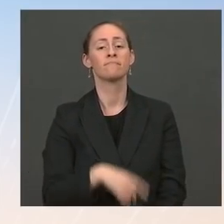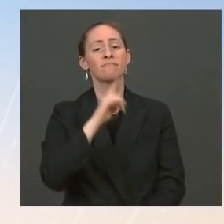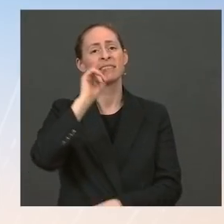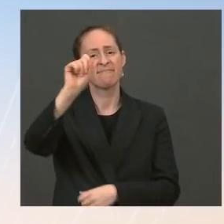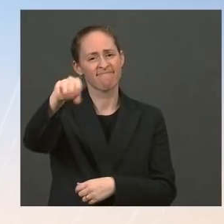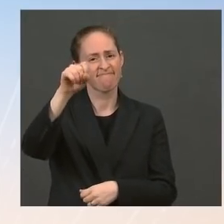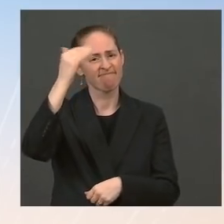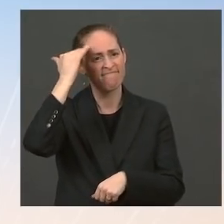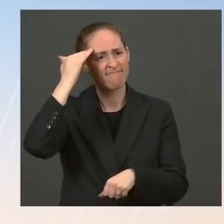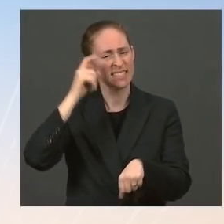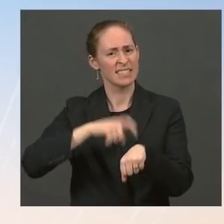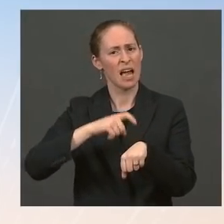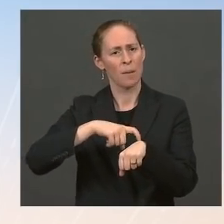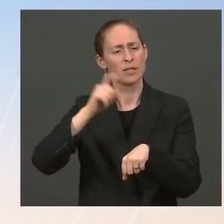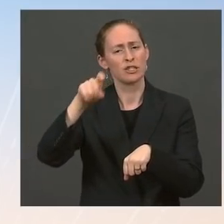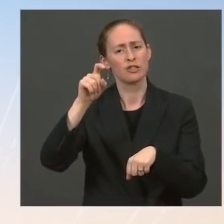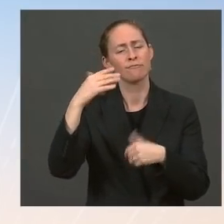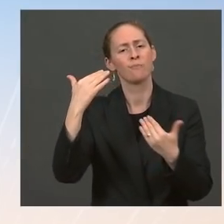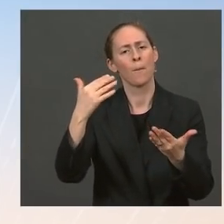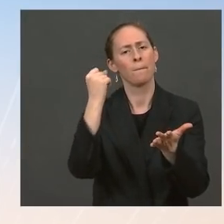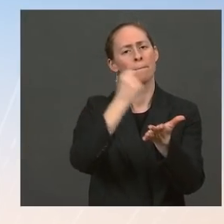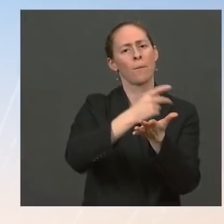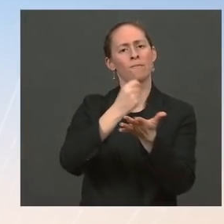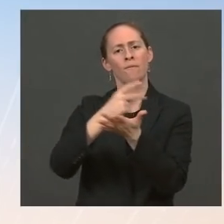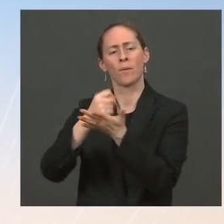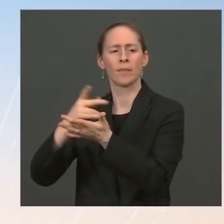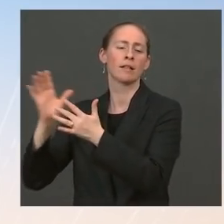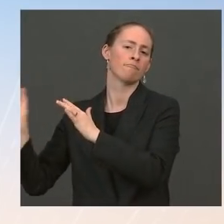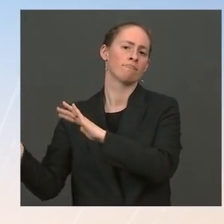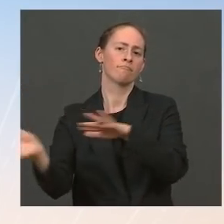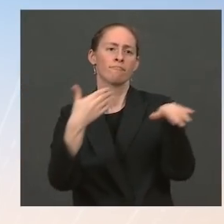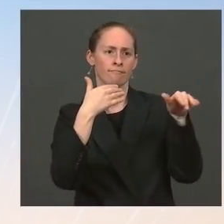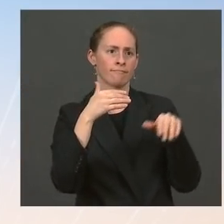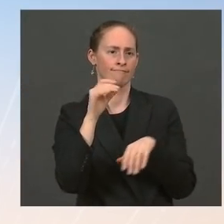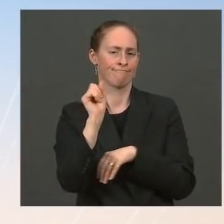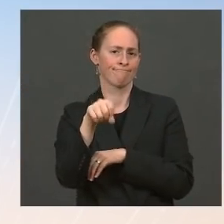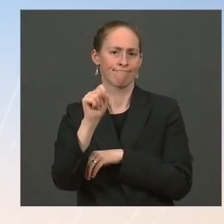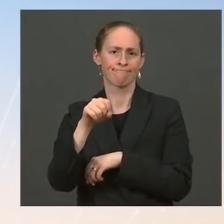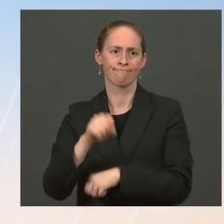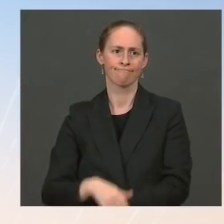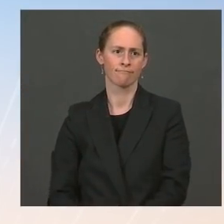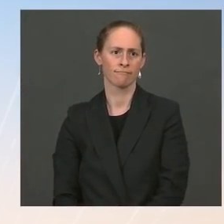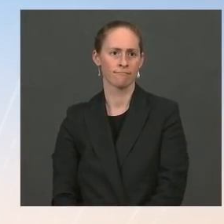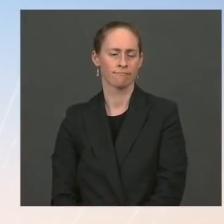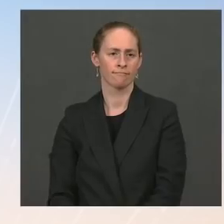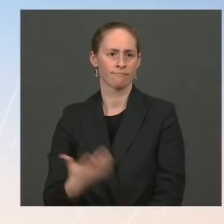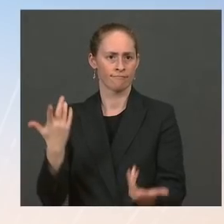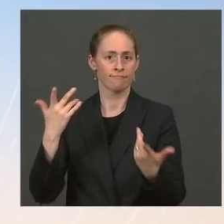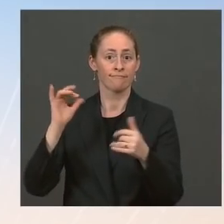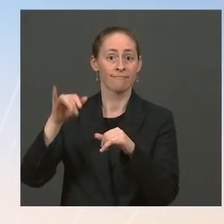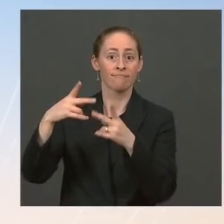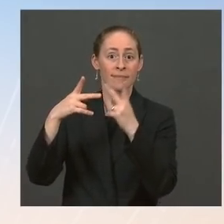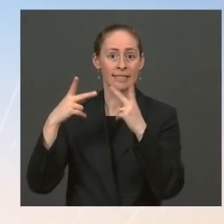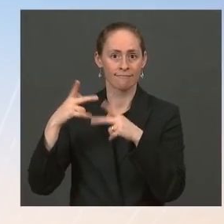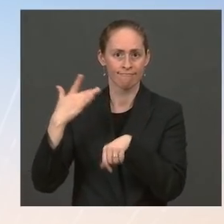that, you know, we are hindered by not having people and ambassadors in places around the world at a time -- and I was --